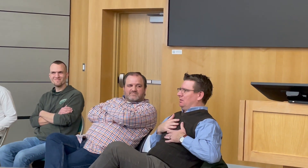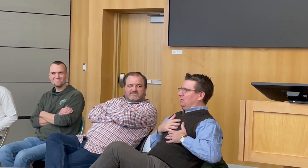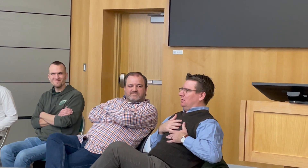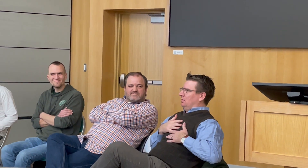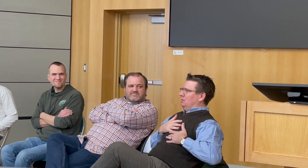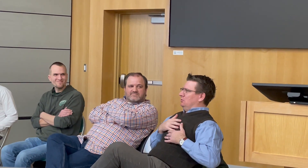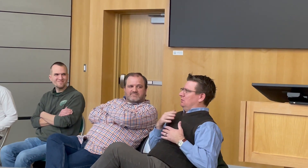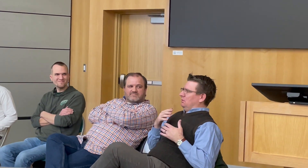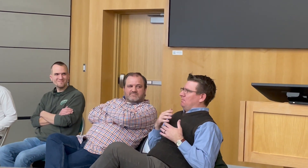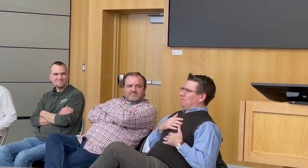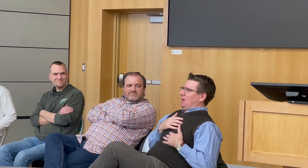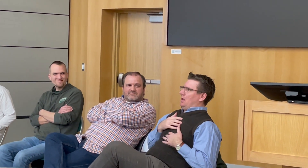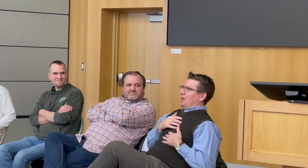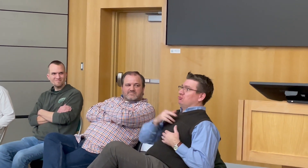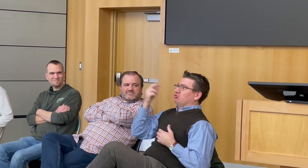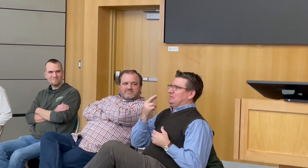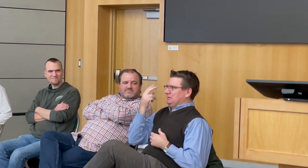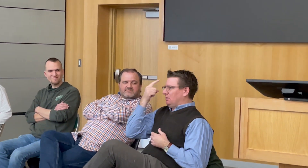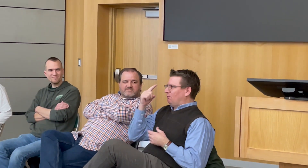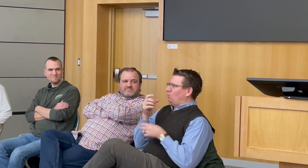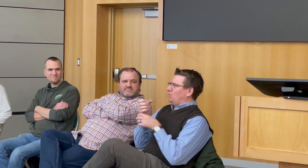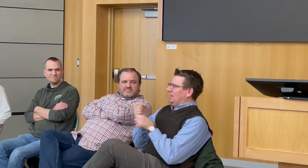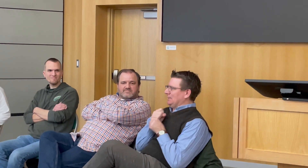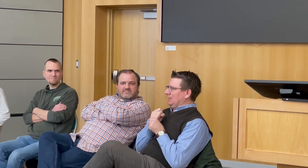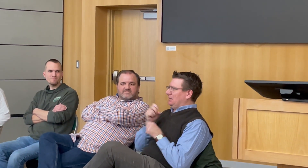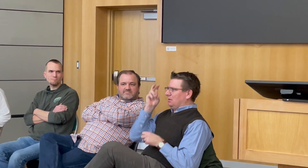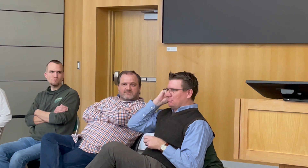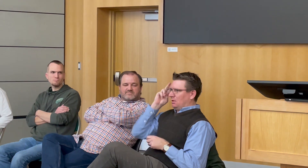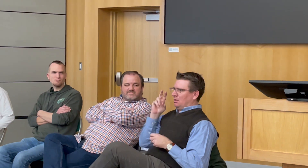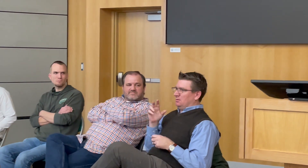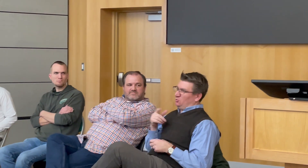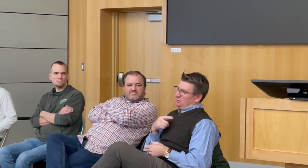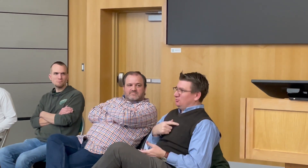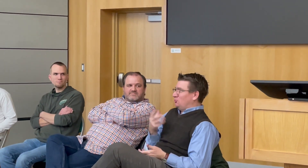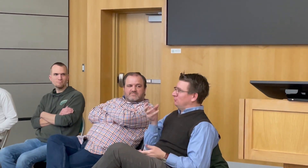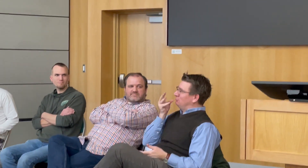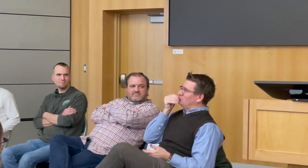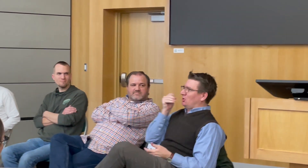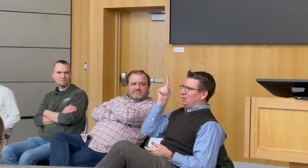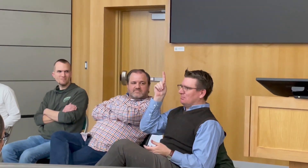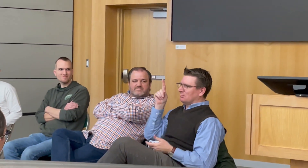be done with the prompting and honestly that's what it took for me so I got an implant because